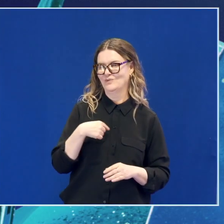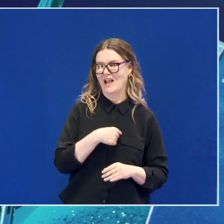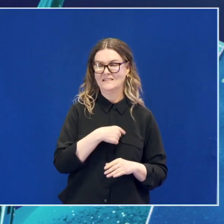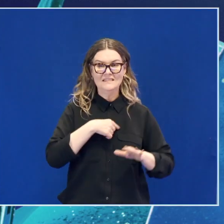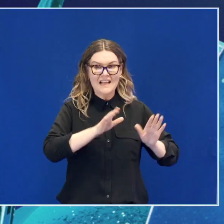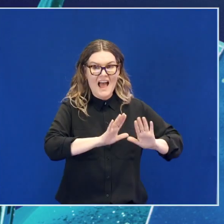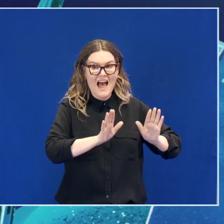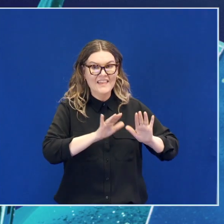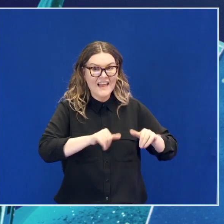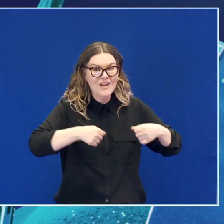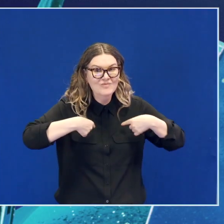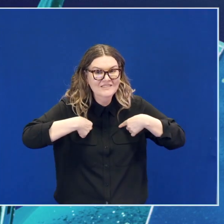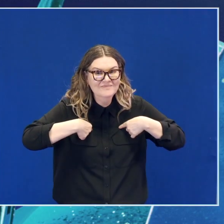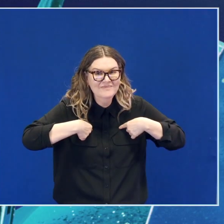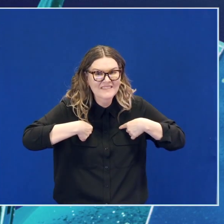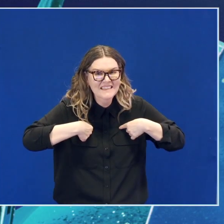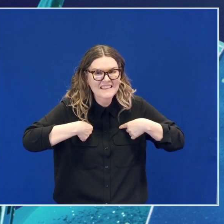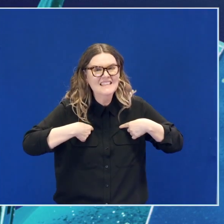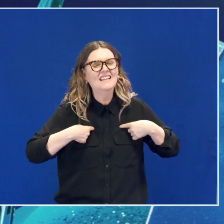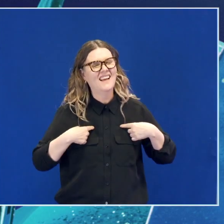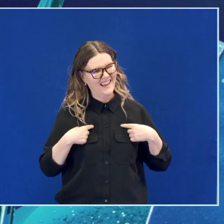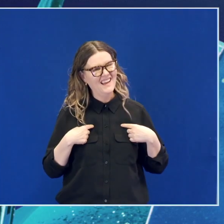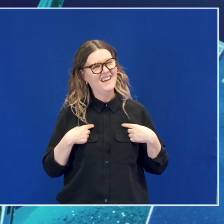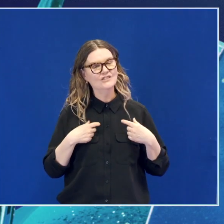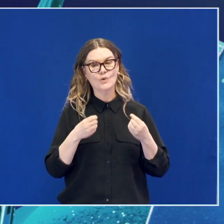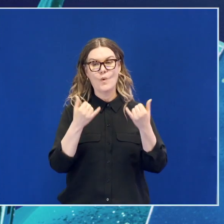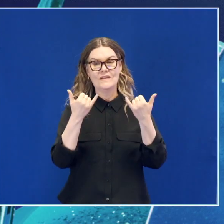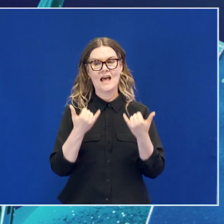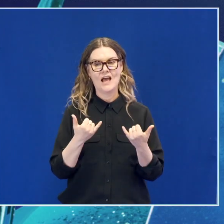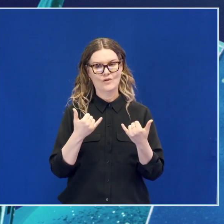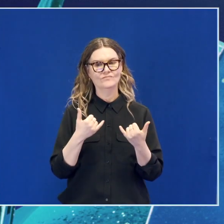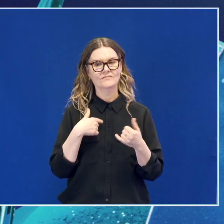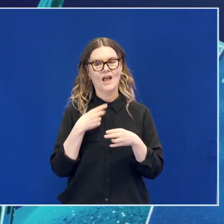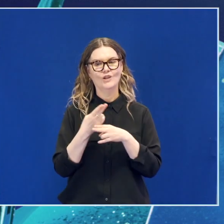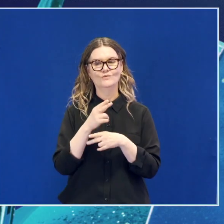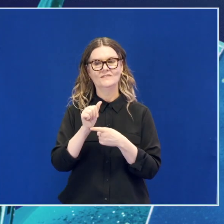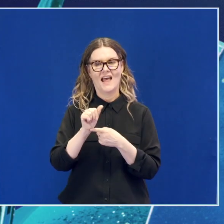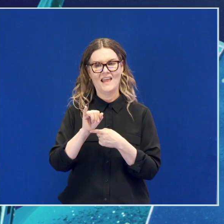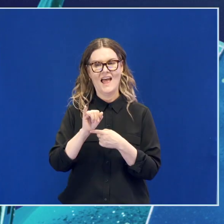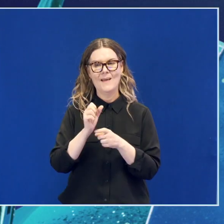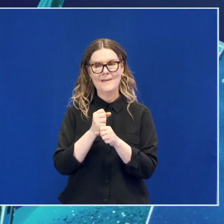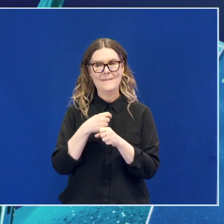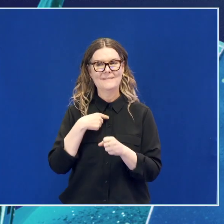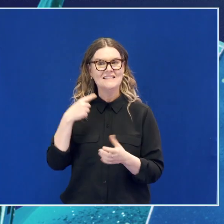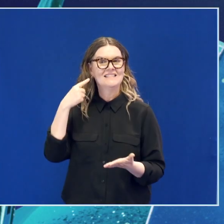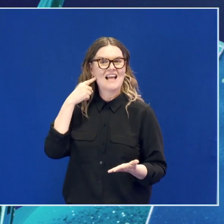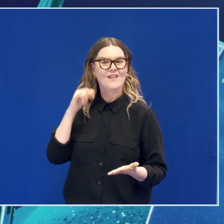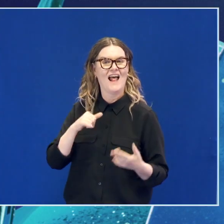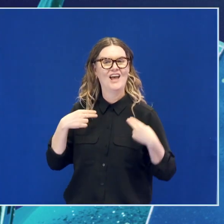I will take my emails. I'll run them through. It will warm up the tone or add a Good Morning,